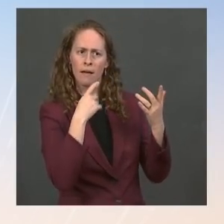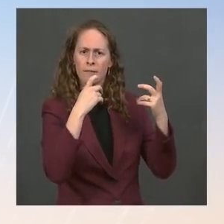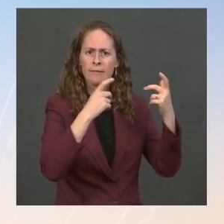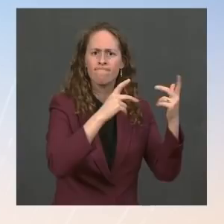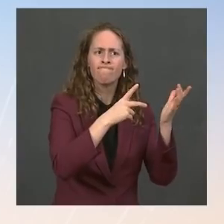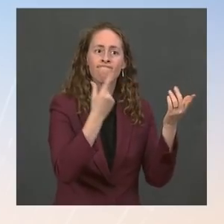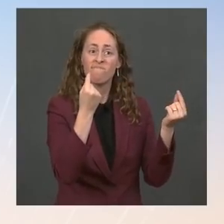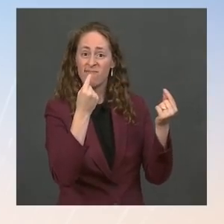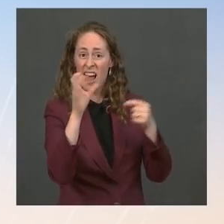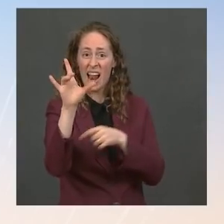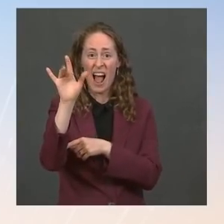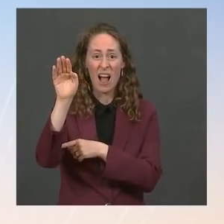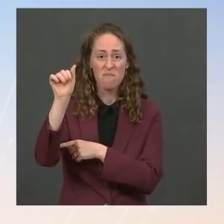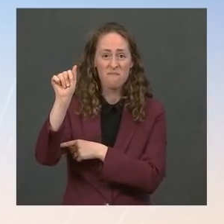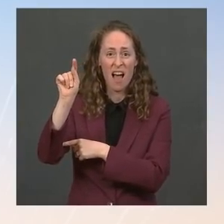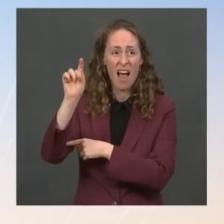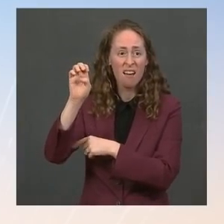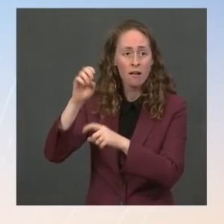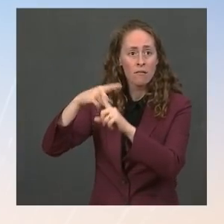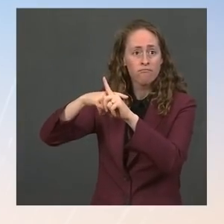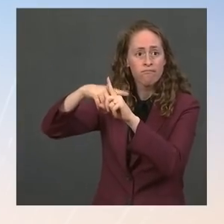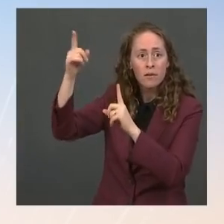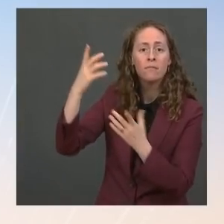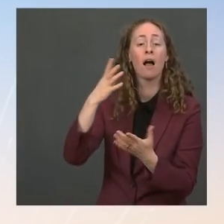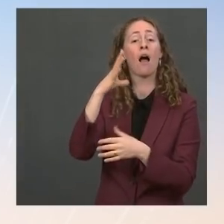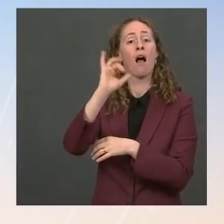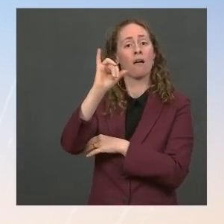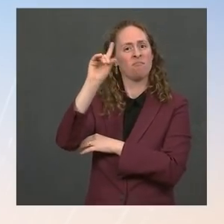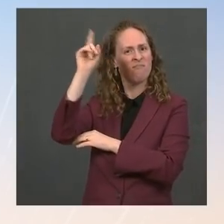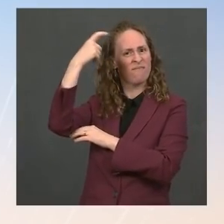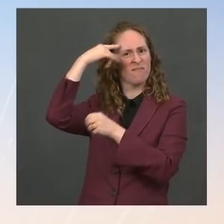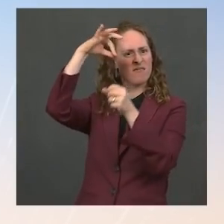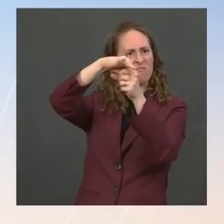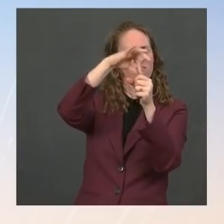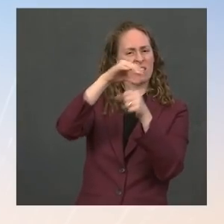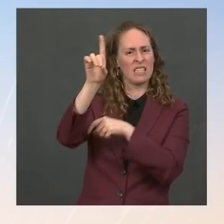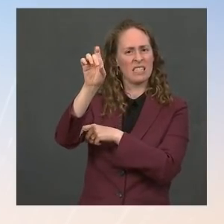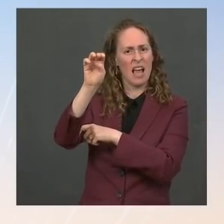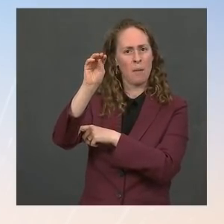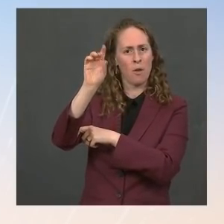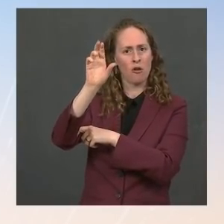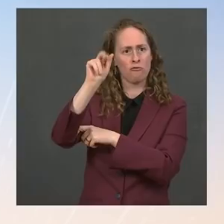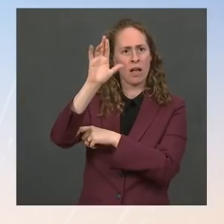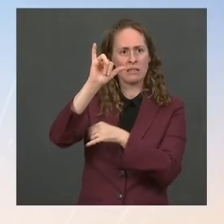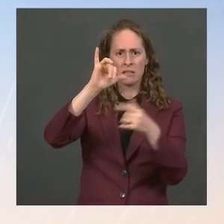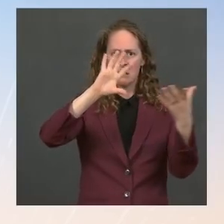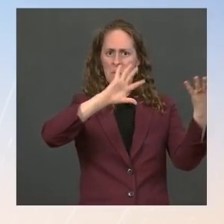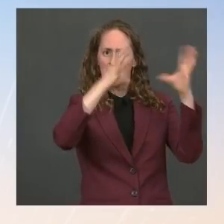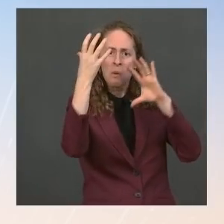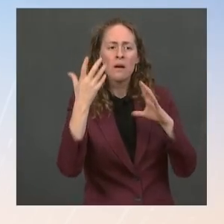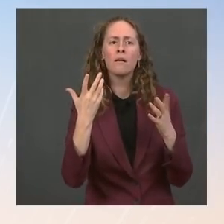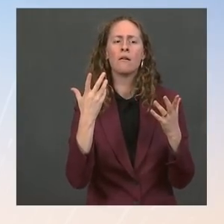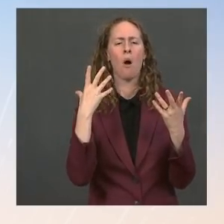the threat of democracy, threat of leveling -- the importance of leveling the economic playing field, addressing and preparing for the next pandemic.